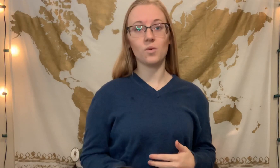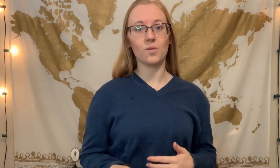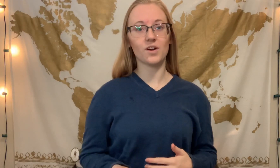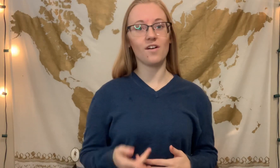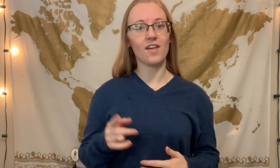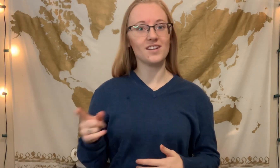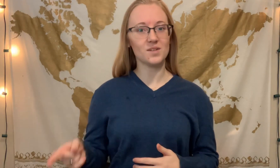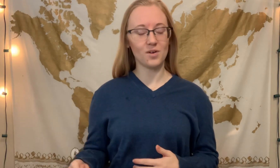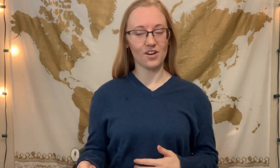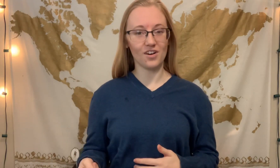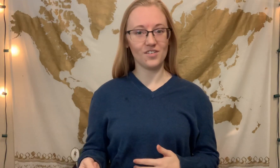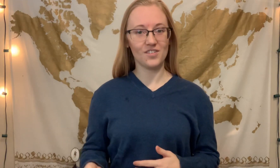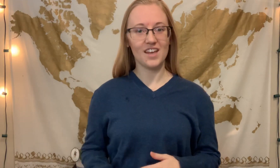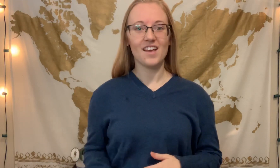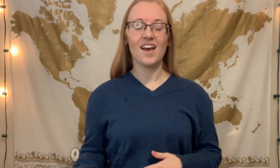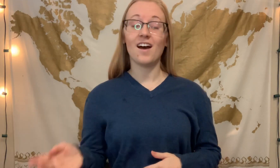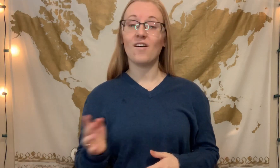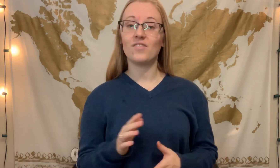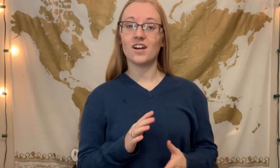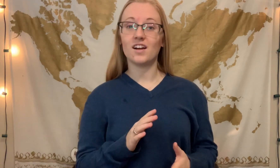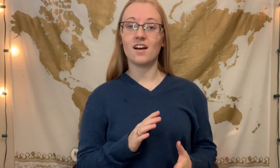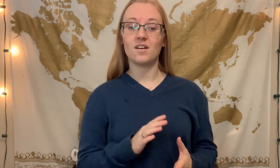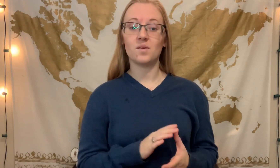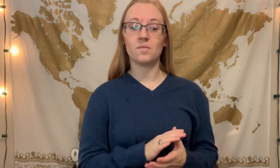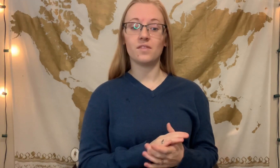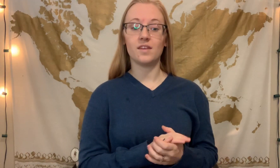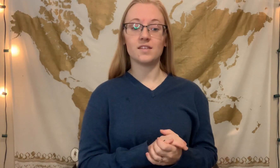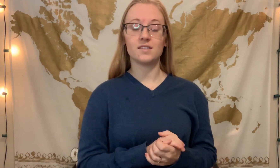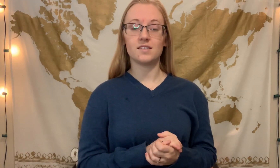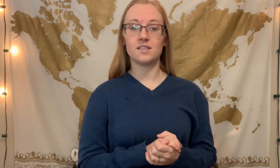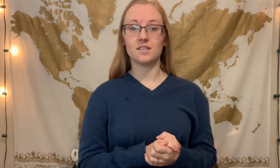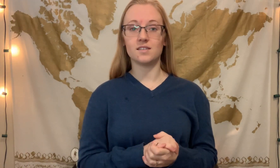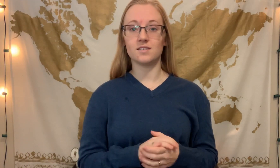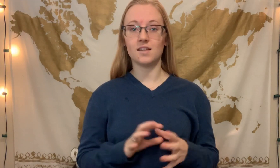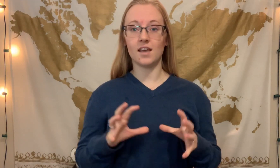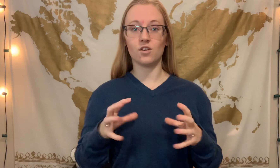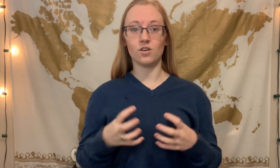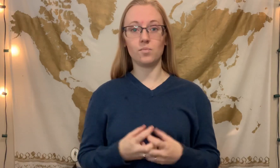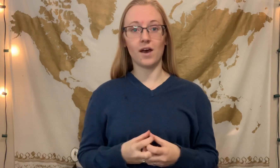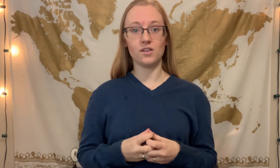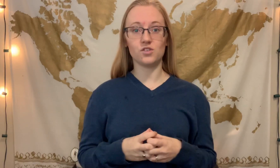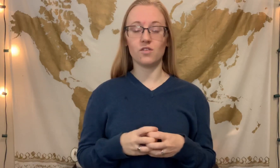will work on that tomorrow. However, this is a good batch of